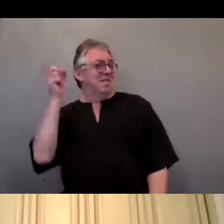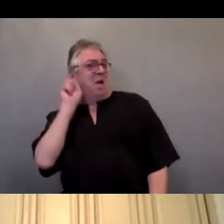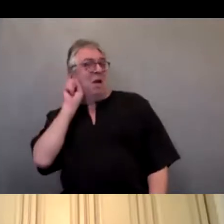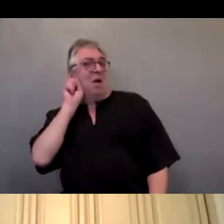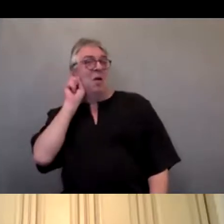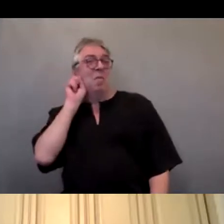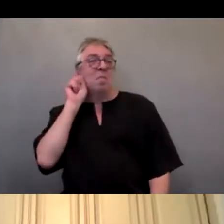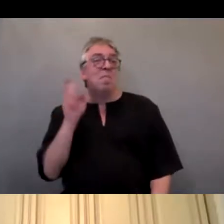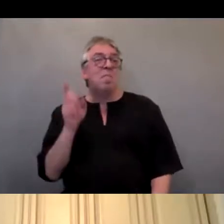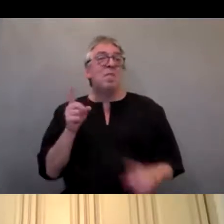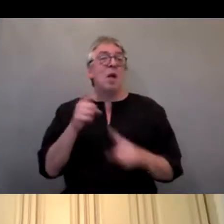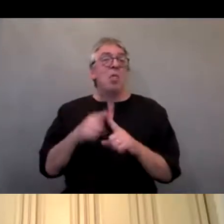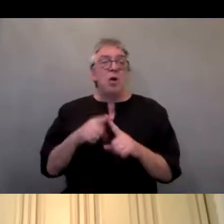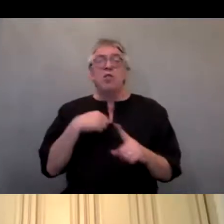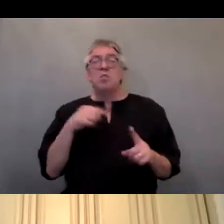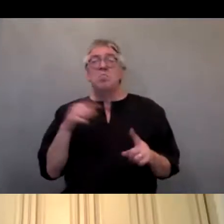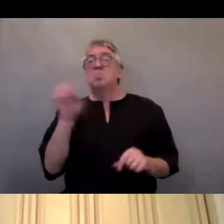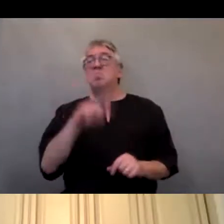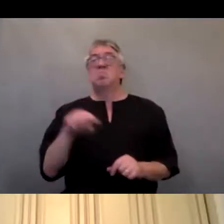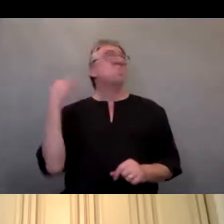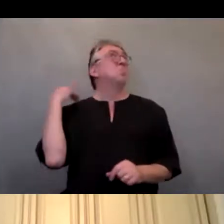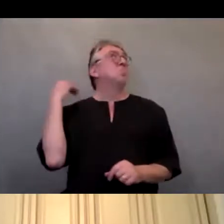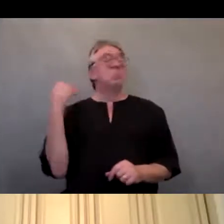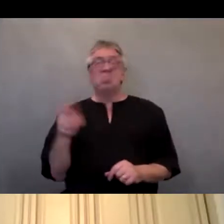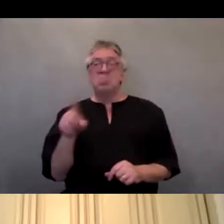I looked into getting a cochlear